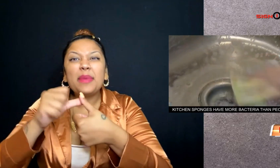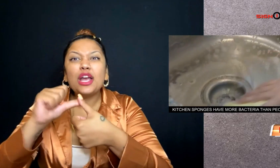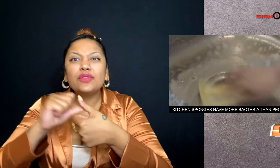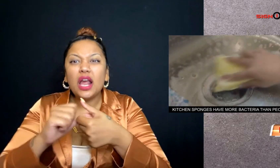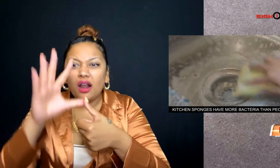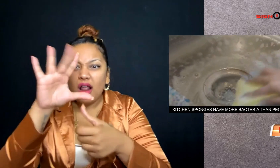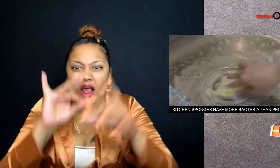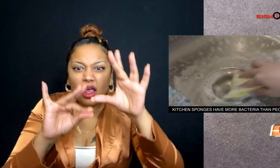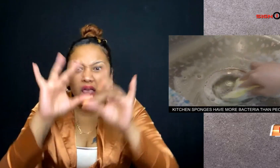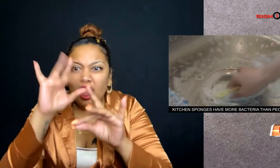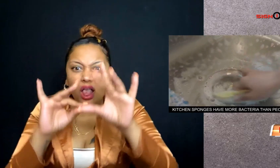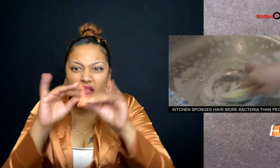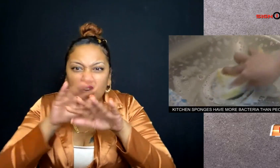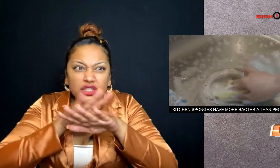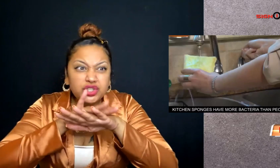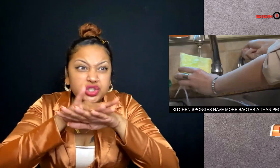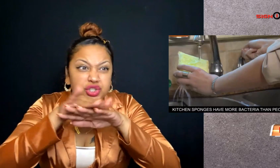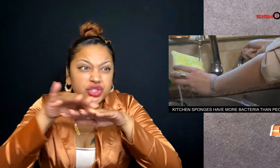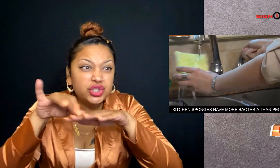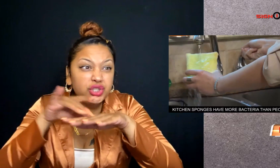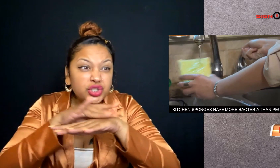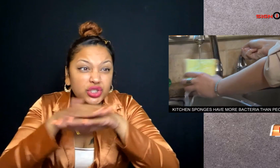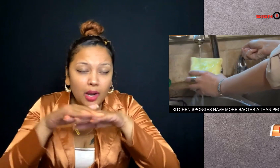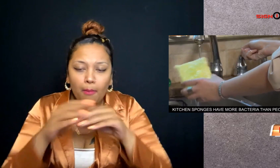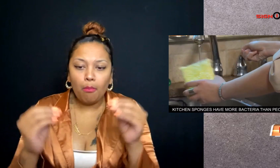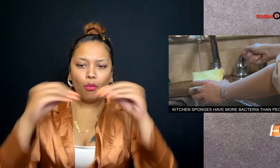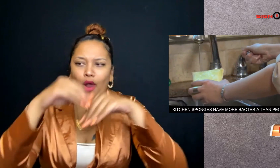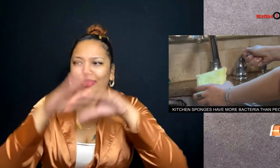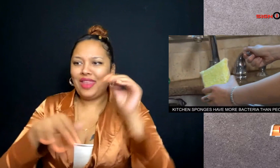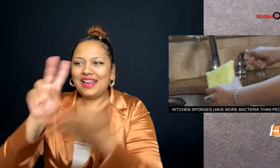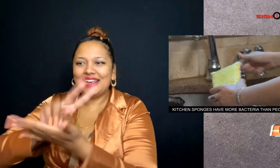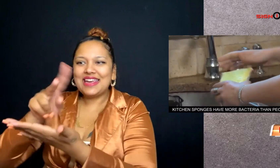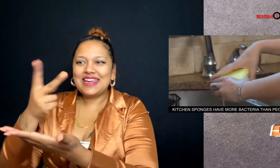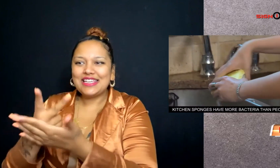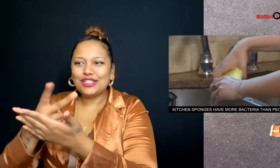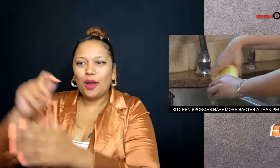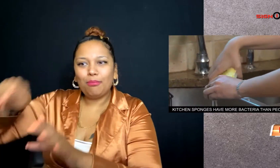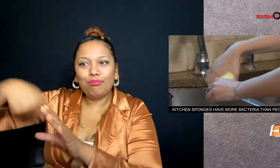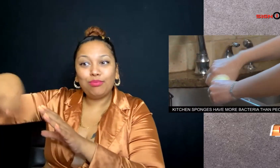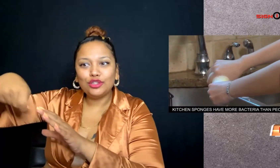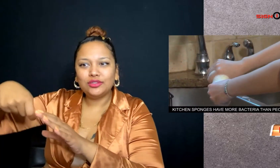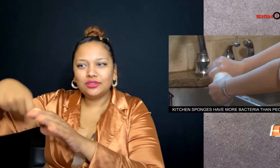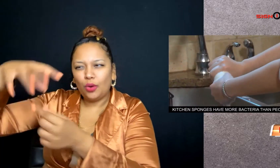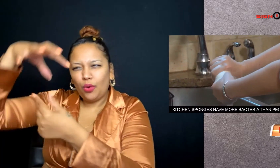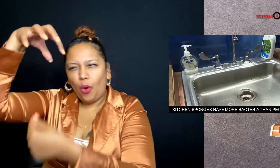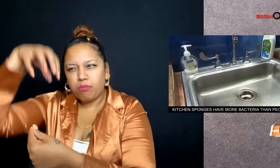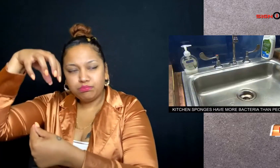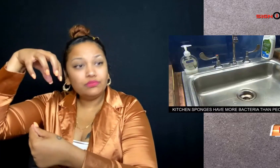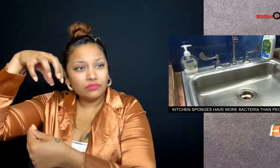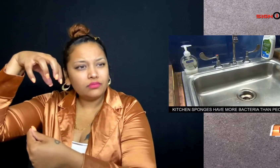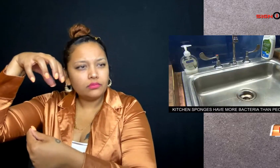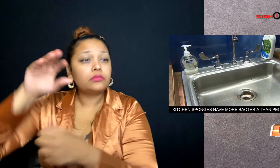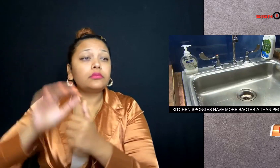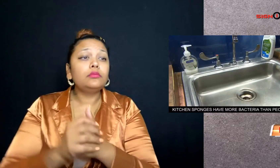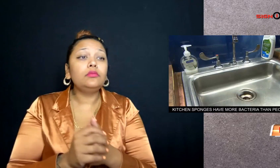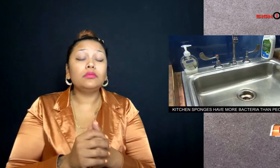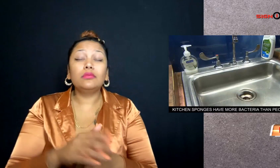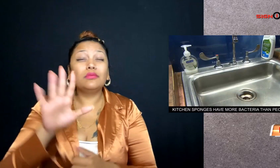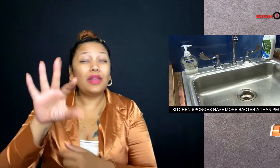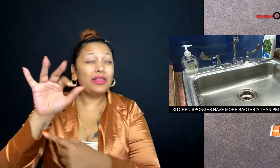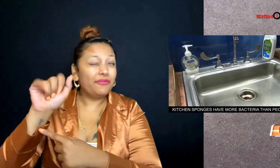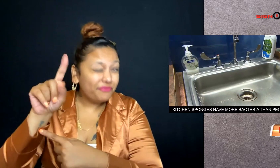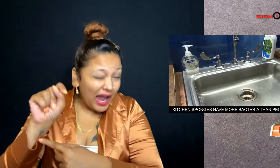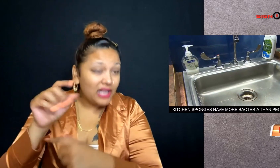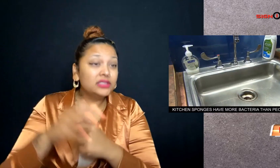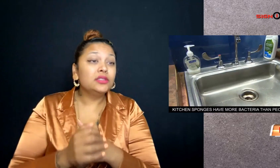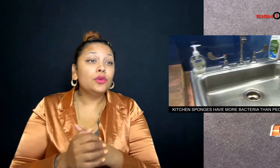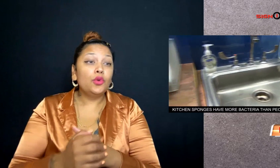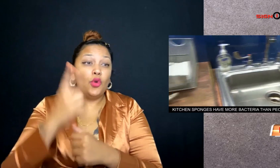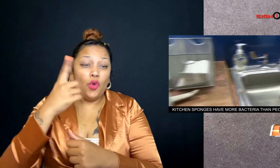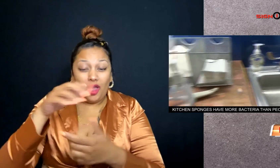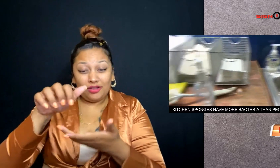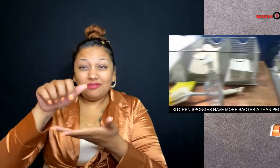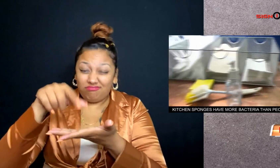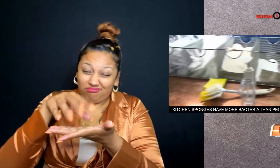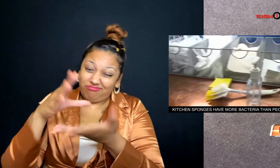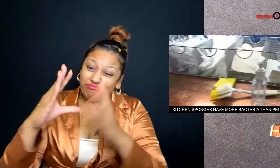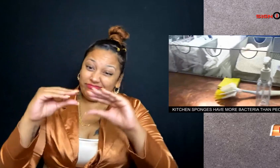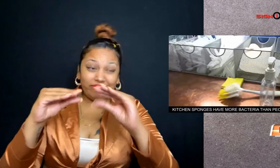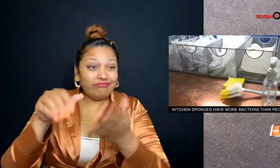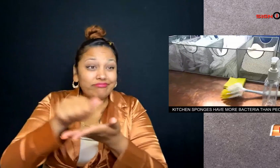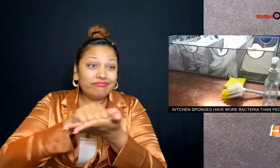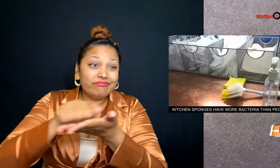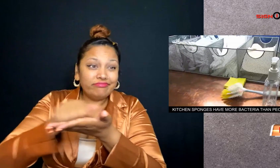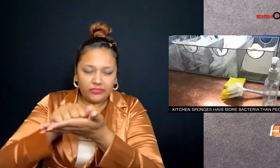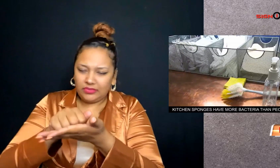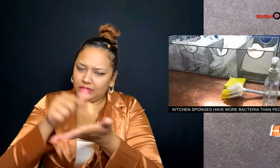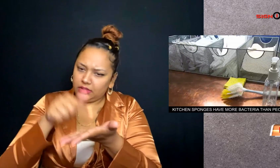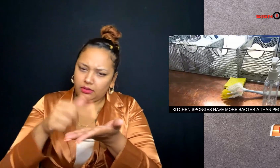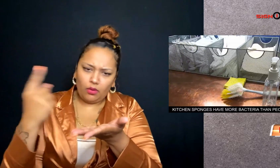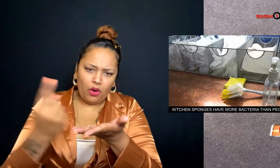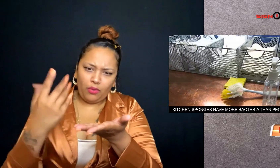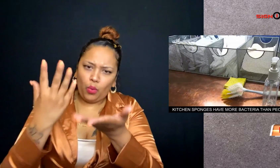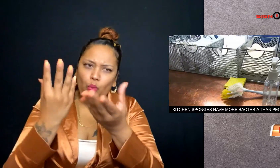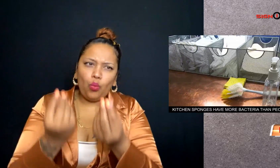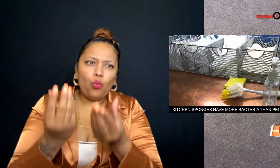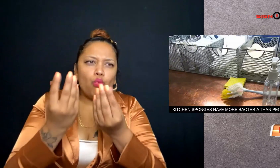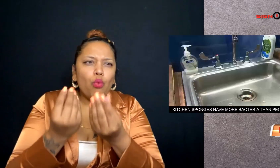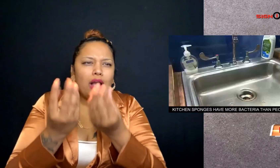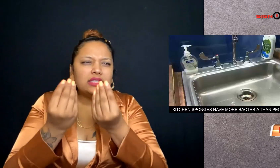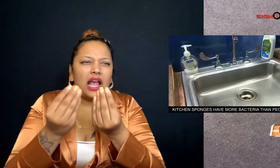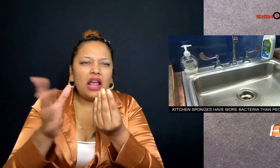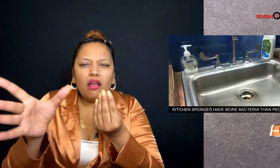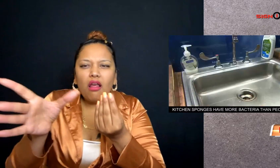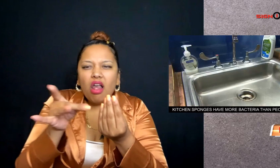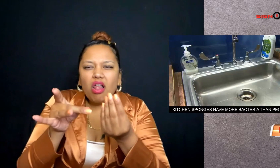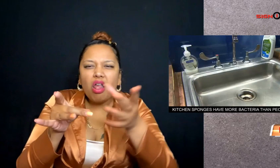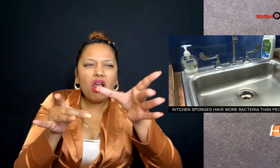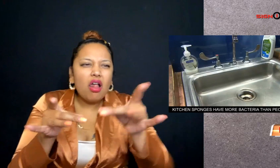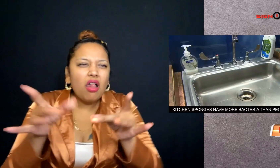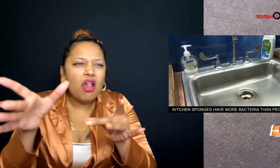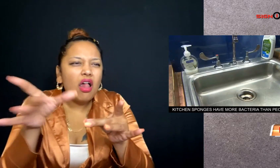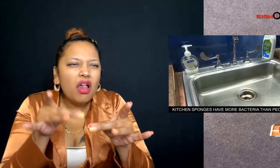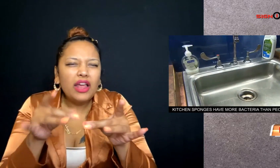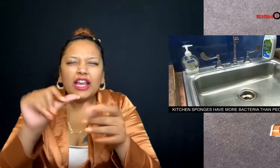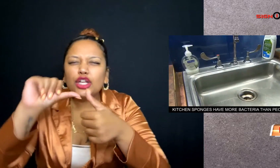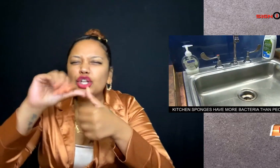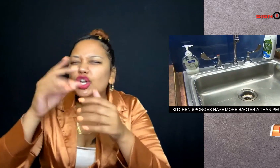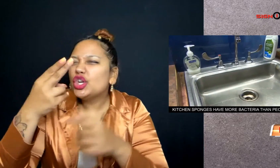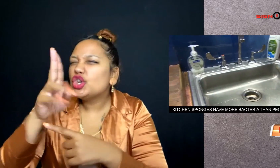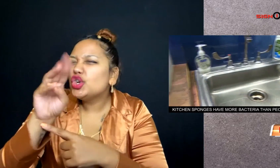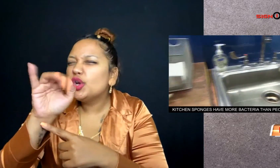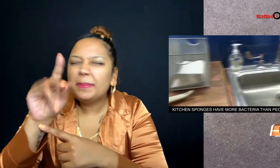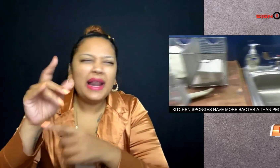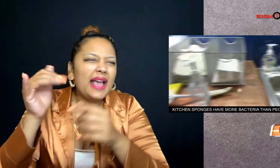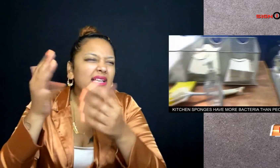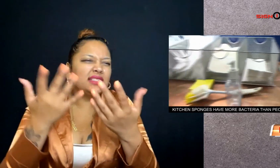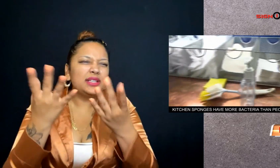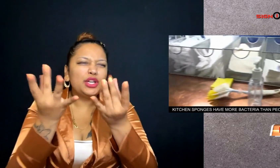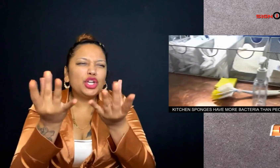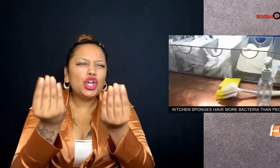way more bacteria than a kitchen brush does in fact one sponge can hold more bacteria